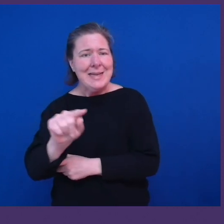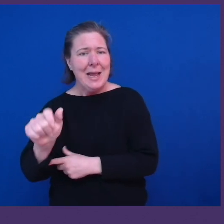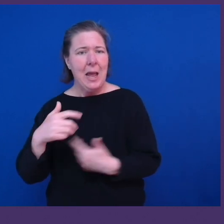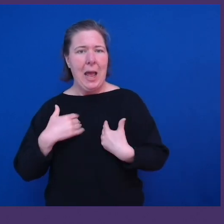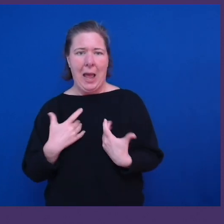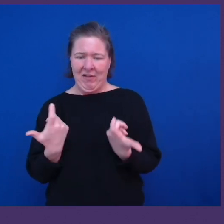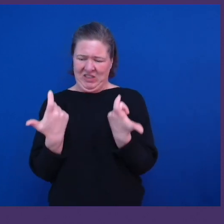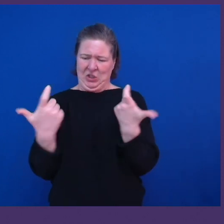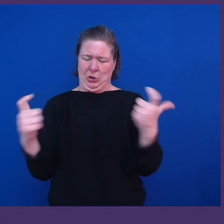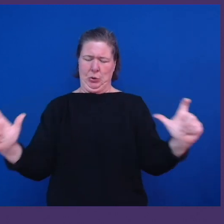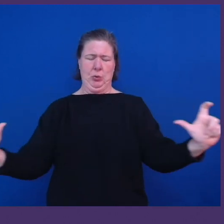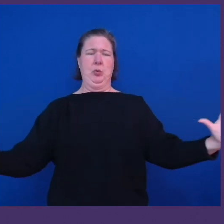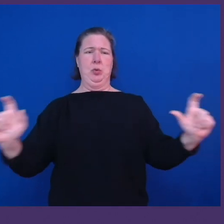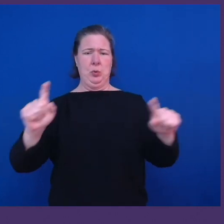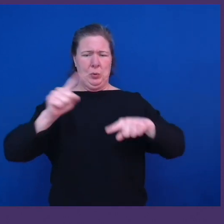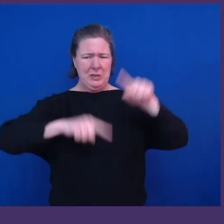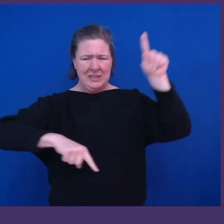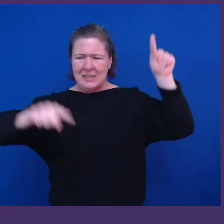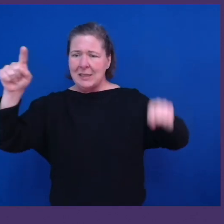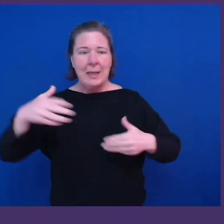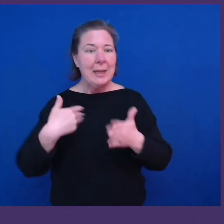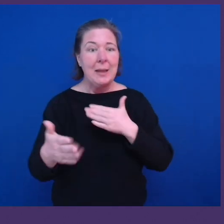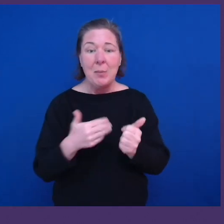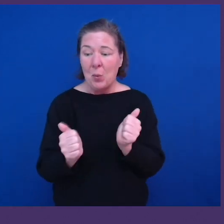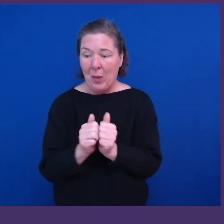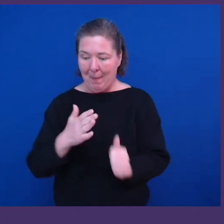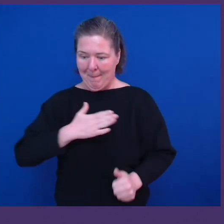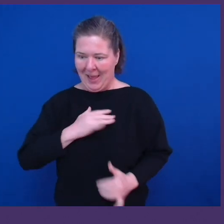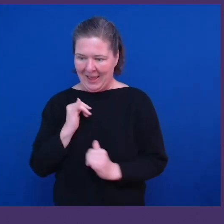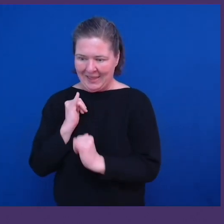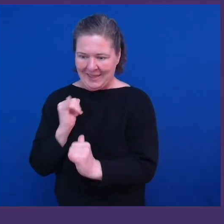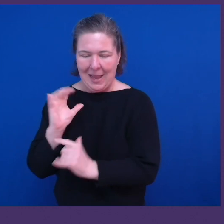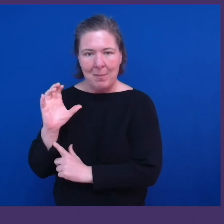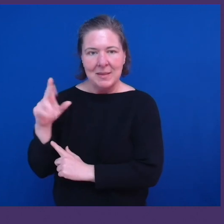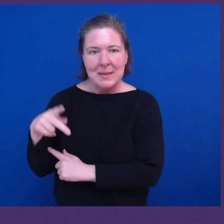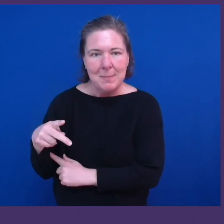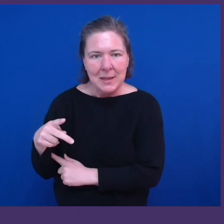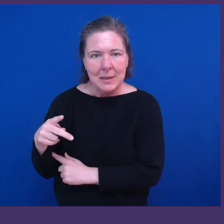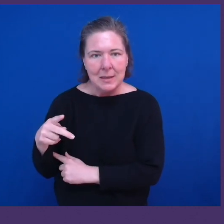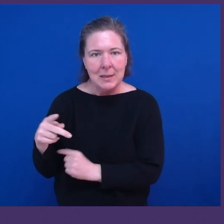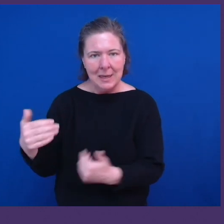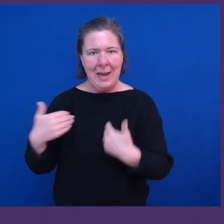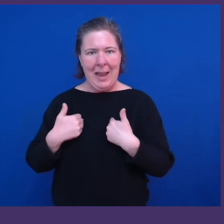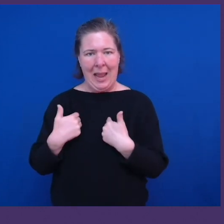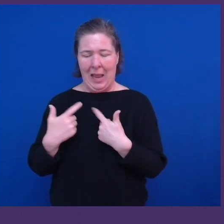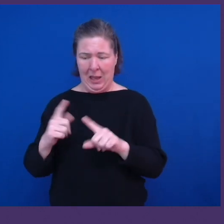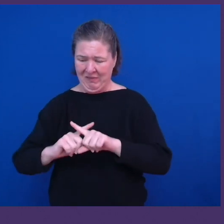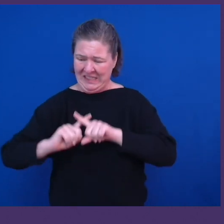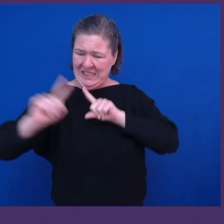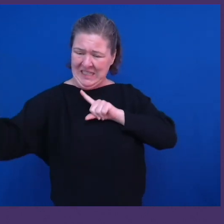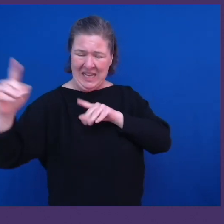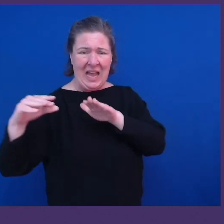Even people with my same disability, cerebral palsy, can have extremely different access needs and preferences.